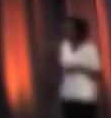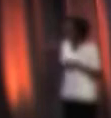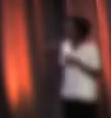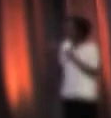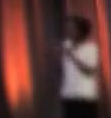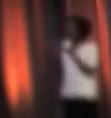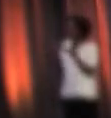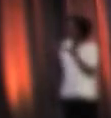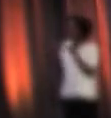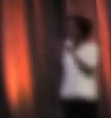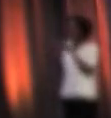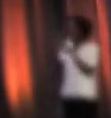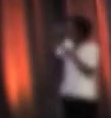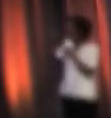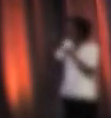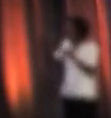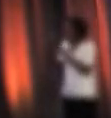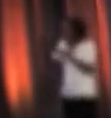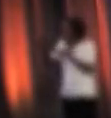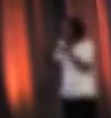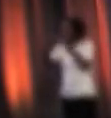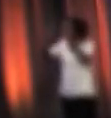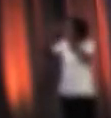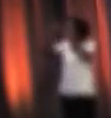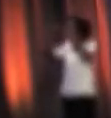And as we do in each case, what is refracted is the